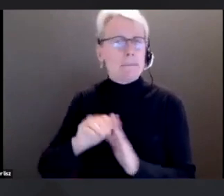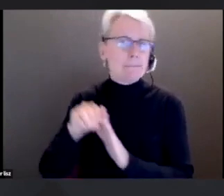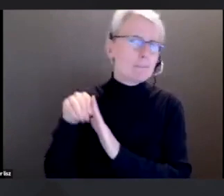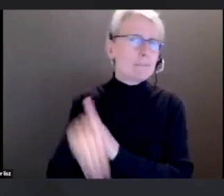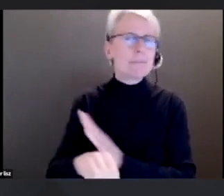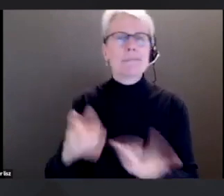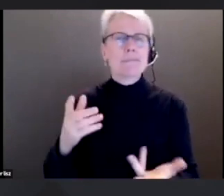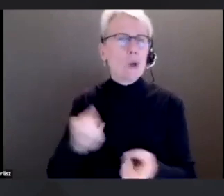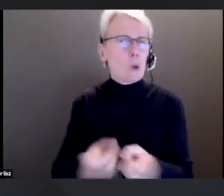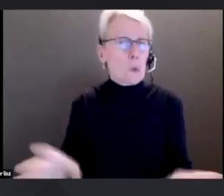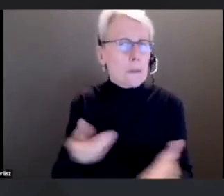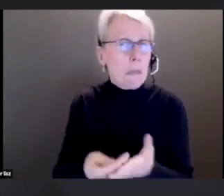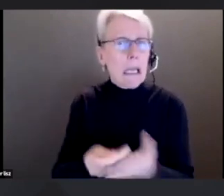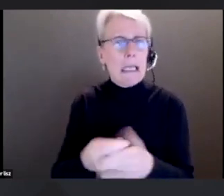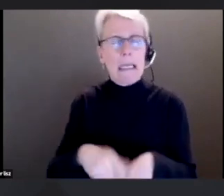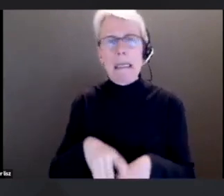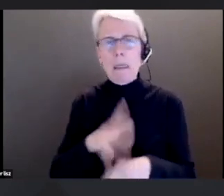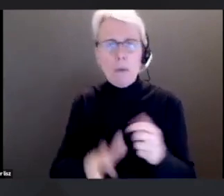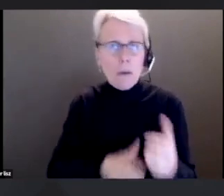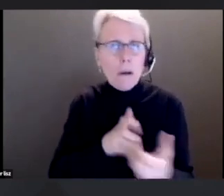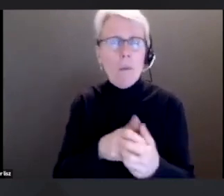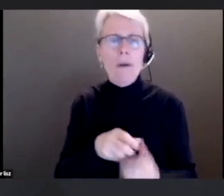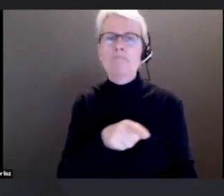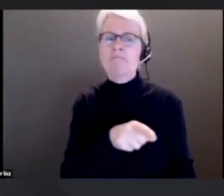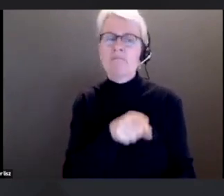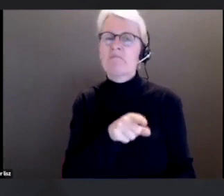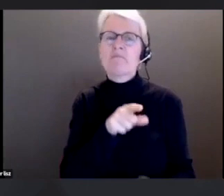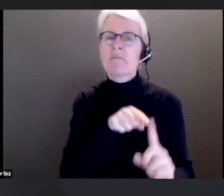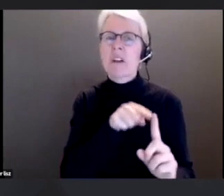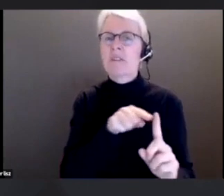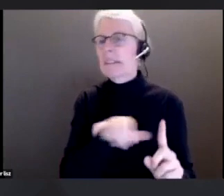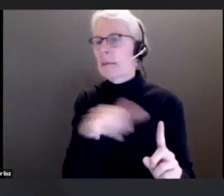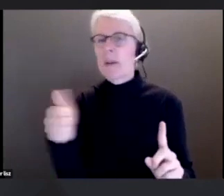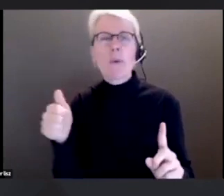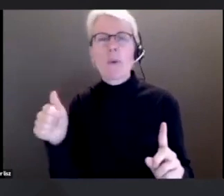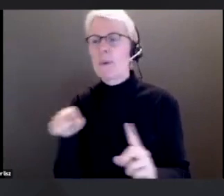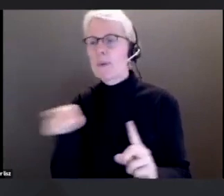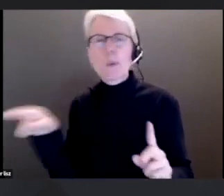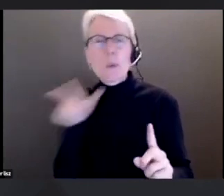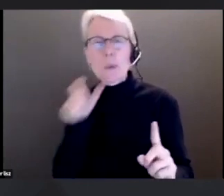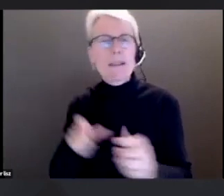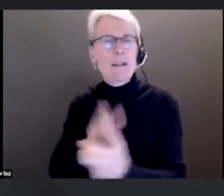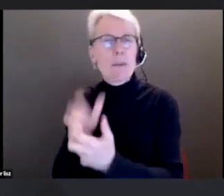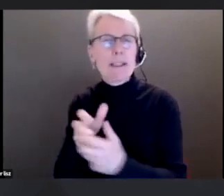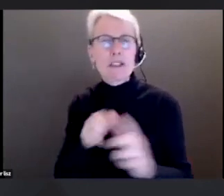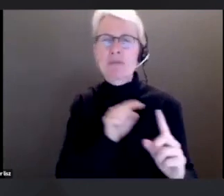And I think, you know, just like all of the other employees I have, we've got strong ones and we've got some other ones that, you know, we have